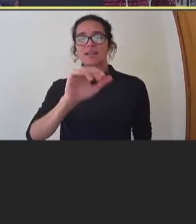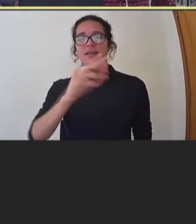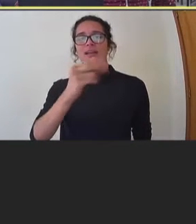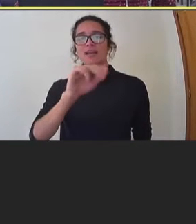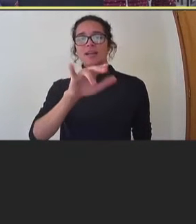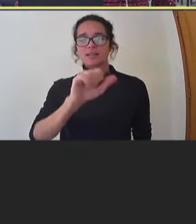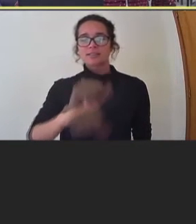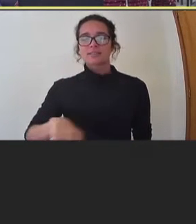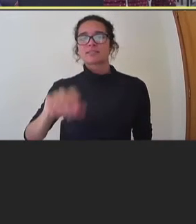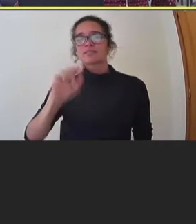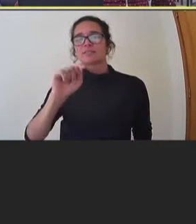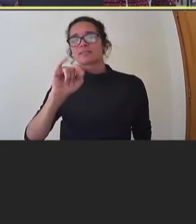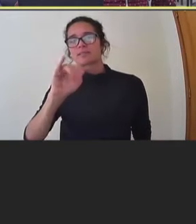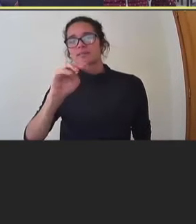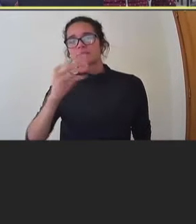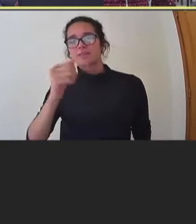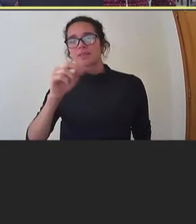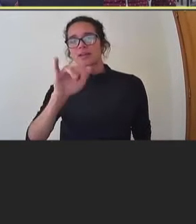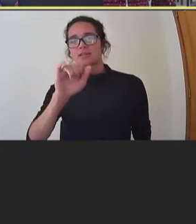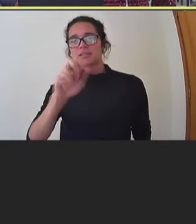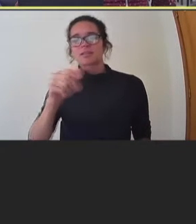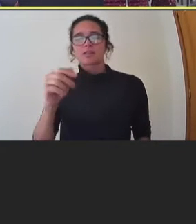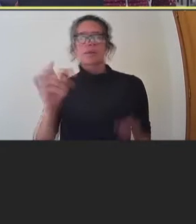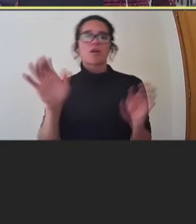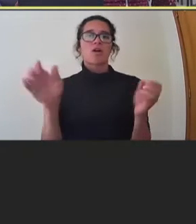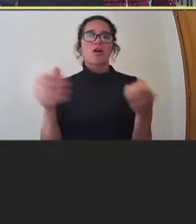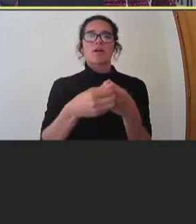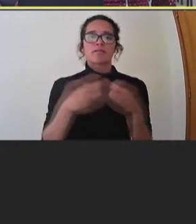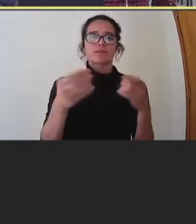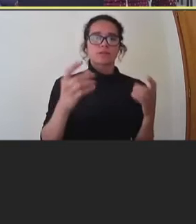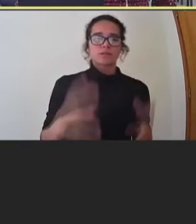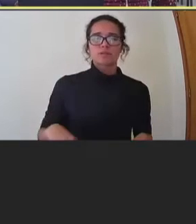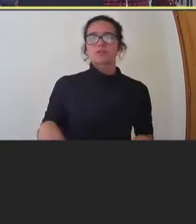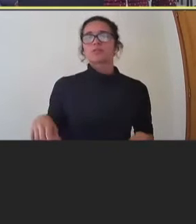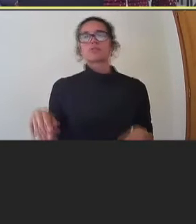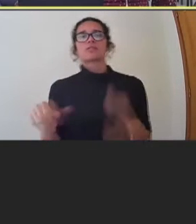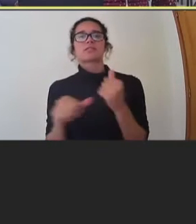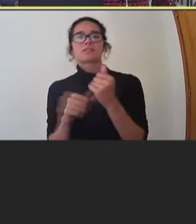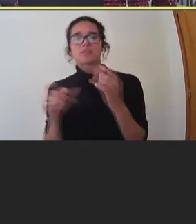and principal deputy director provide consistent and thoughtful leadership to the National Vaccine